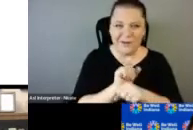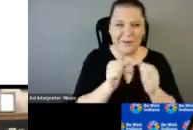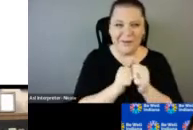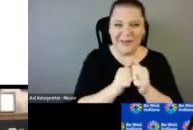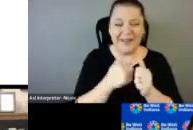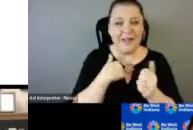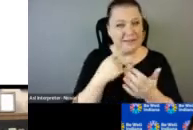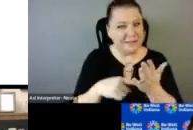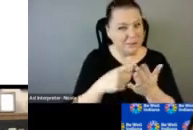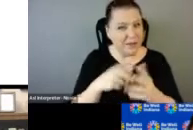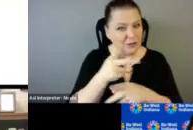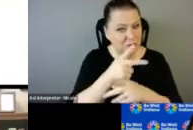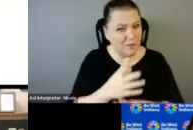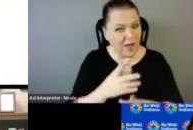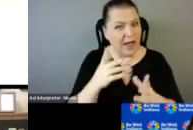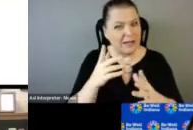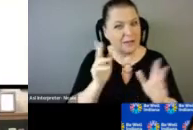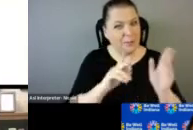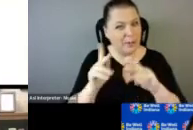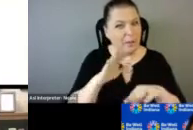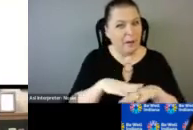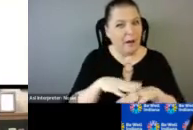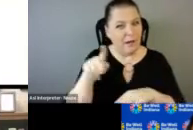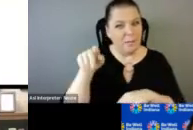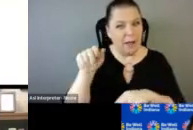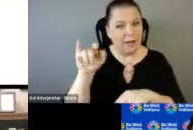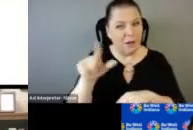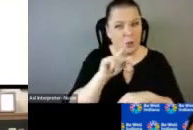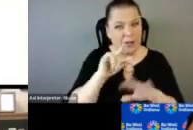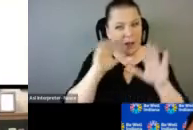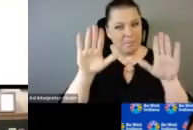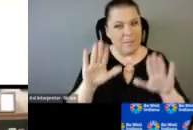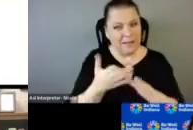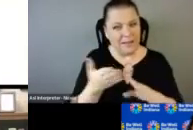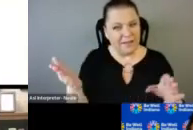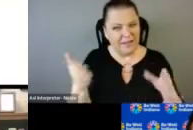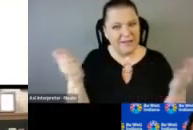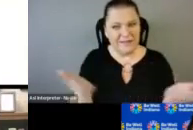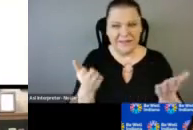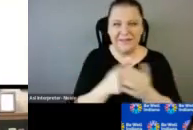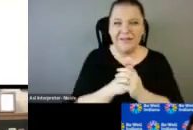cases supervise the folks on this panel who are doing amazing things and state of Indiana. I just was tasked with kind of